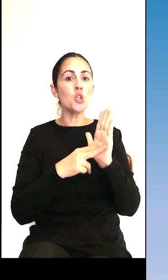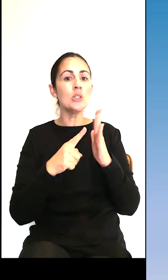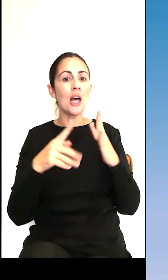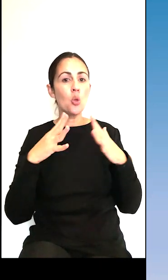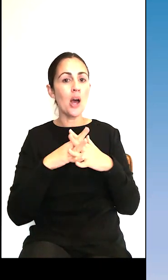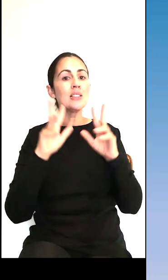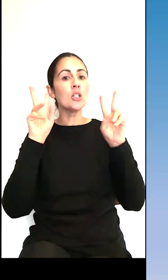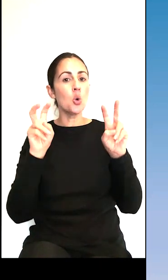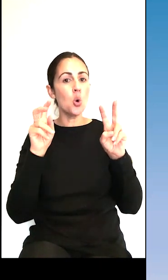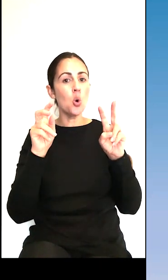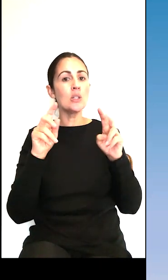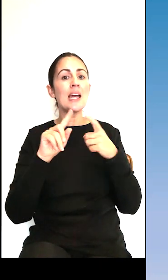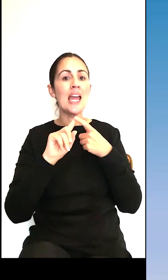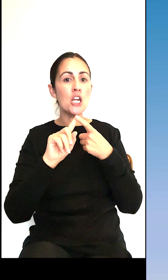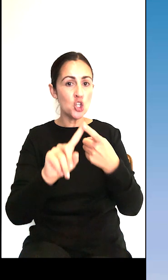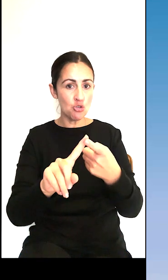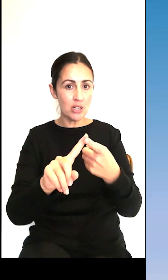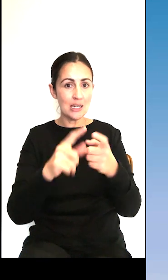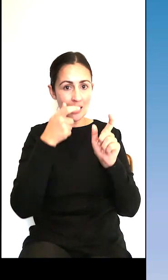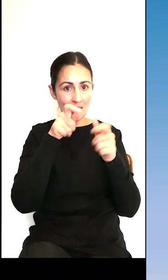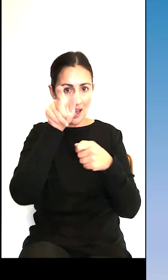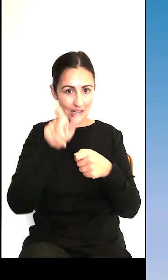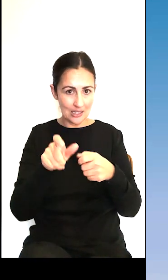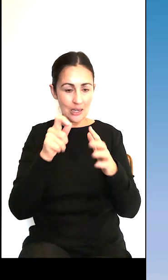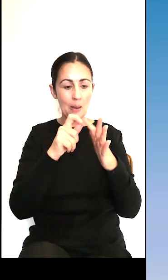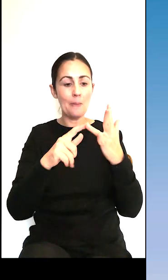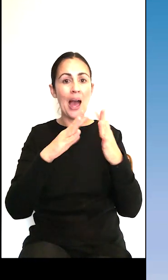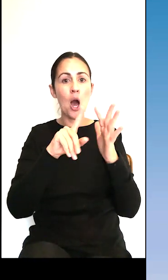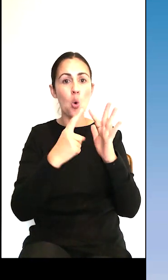that person is called an enduring guardian, whereas a power of attorney, is somebody that might make